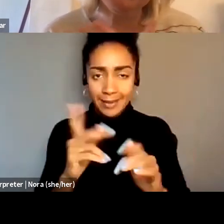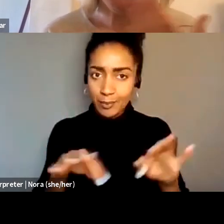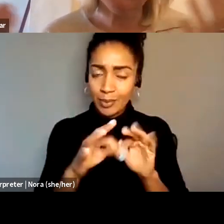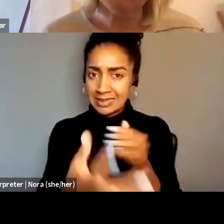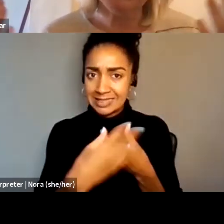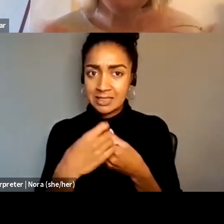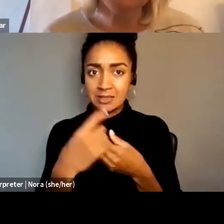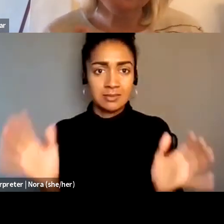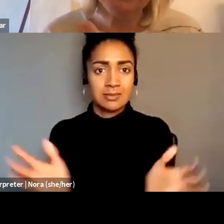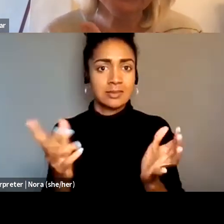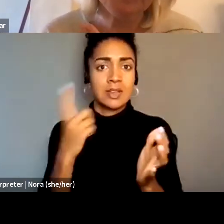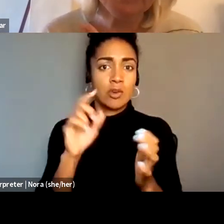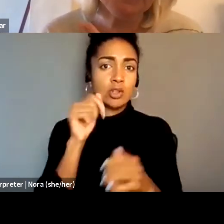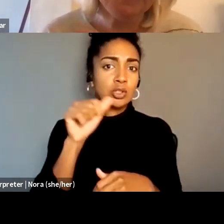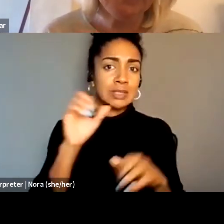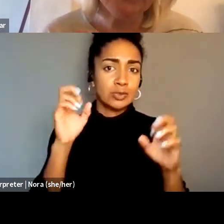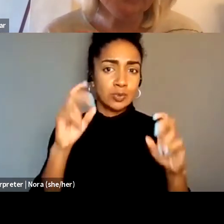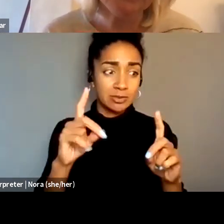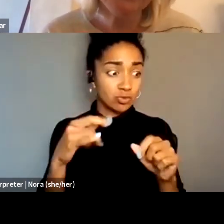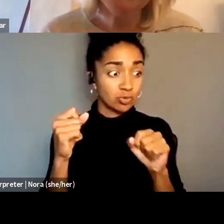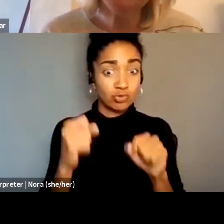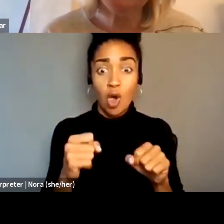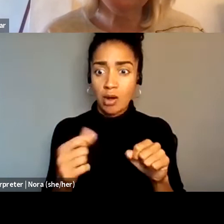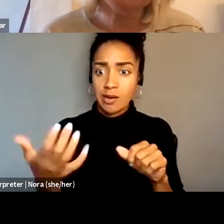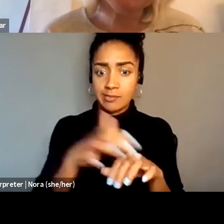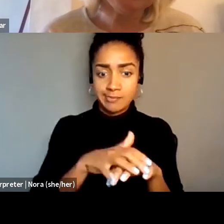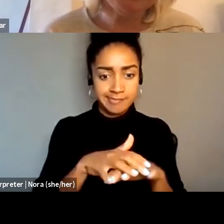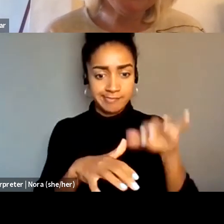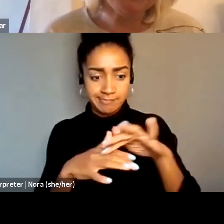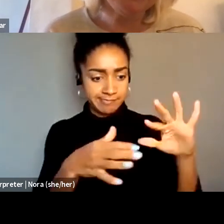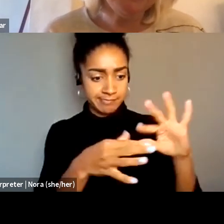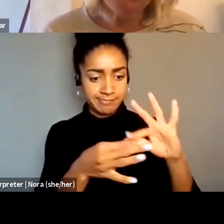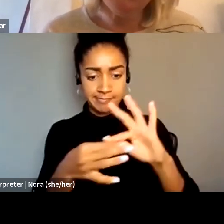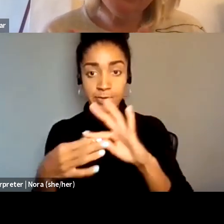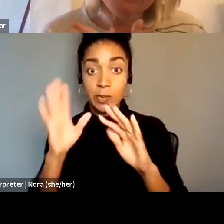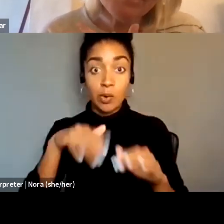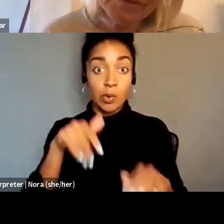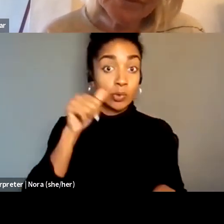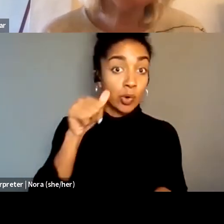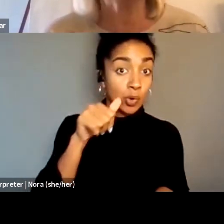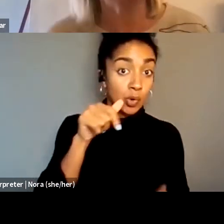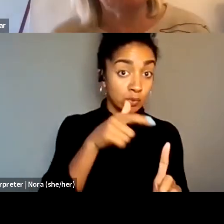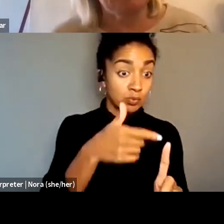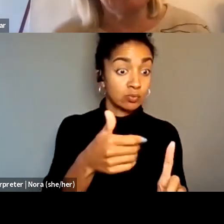disability are most disadvantaged.